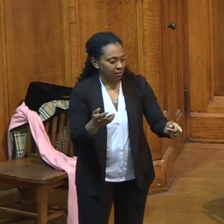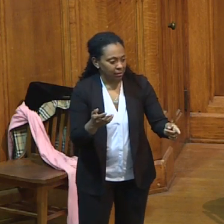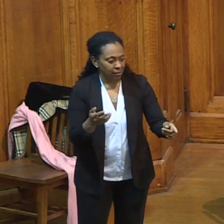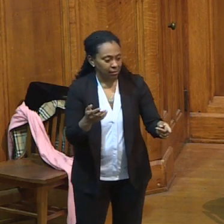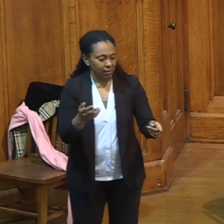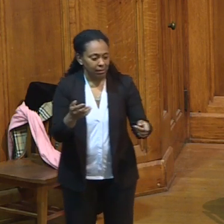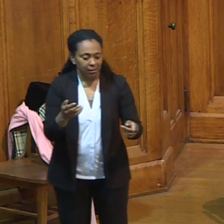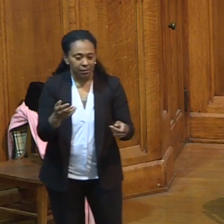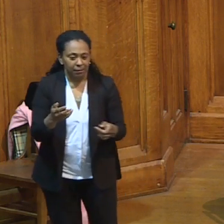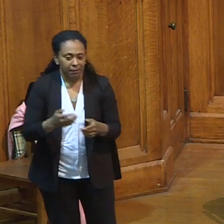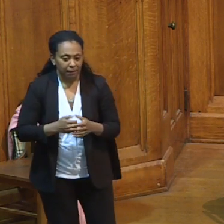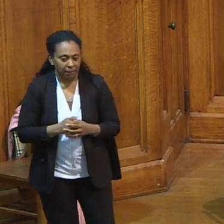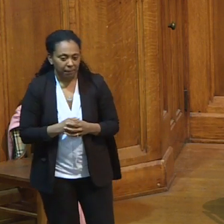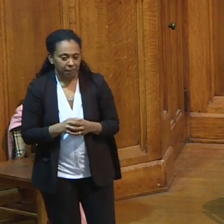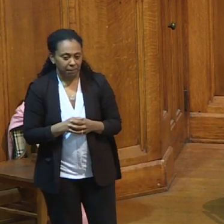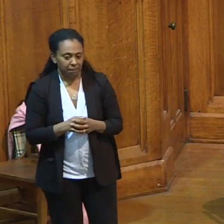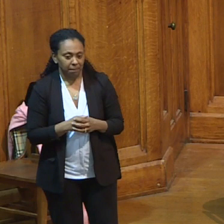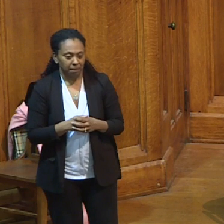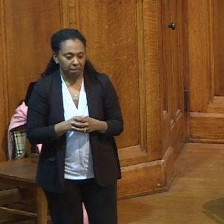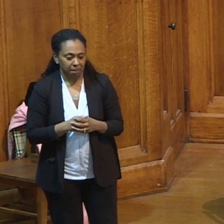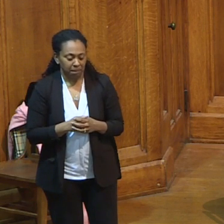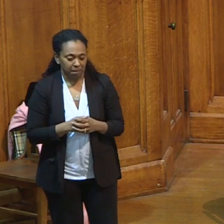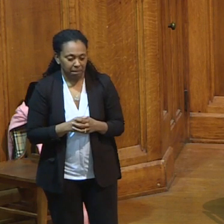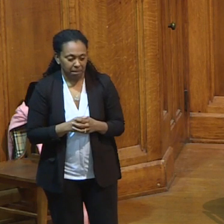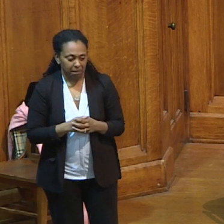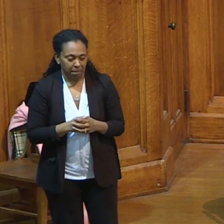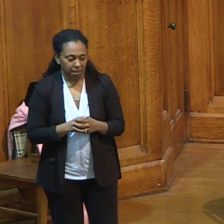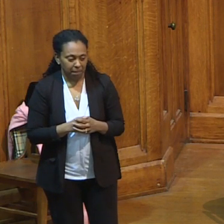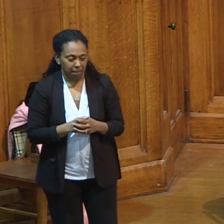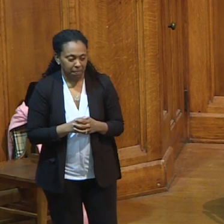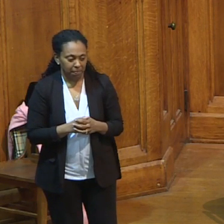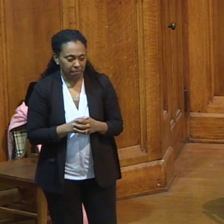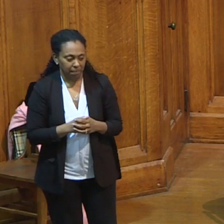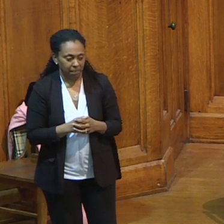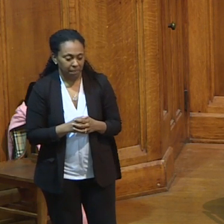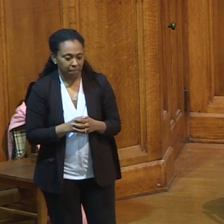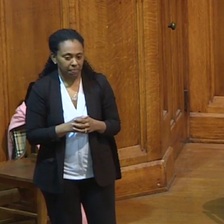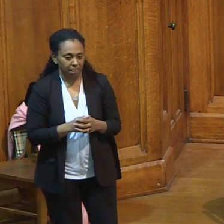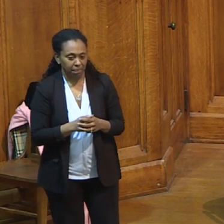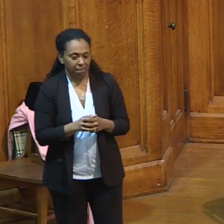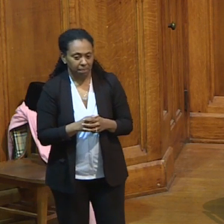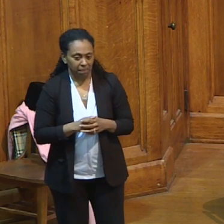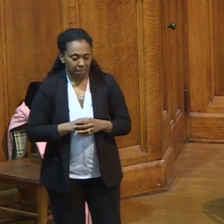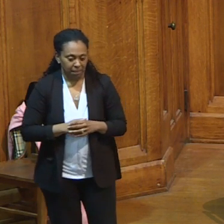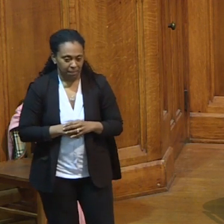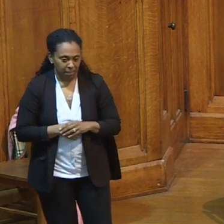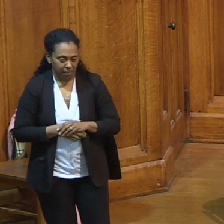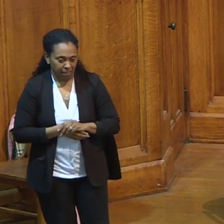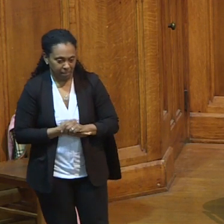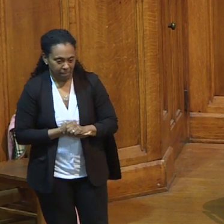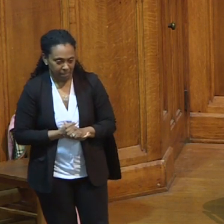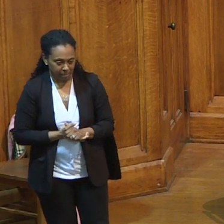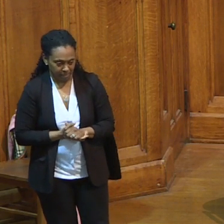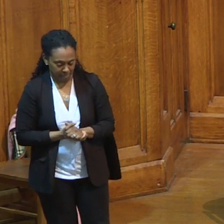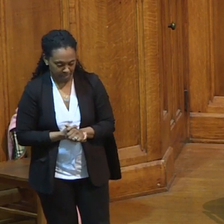[Interpreter] Interpreters are actually having trouble hearing you. Your mic keeps dropping out it seems so they're having difficulty understanding the question